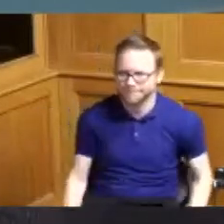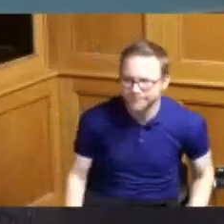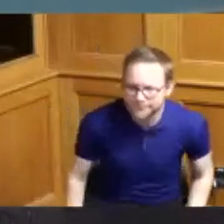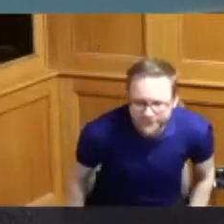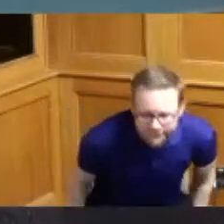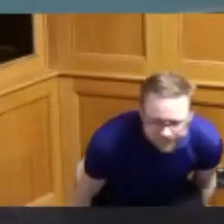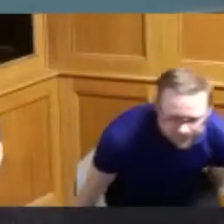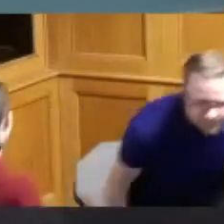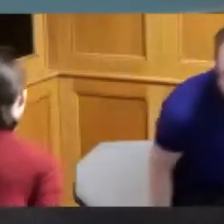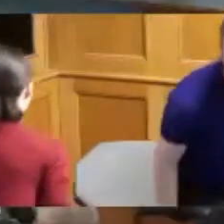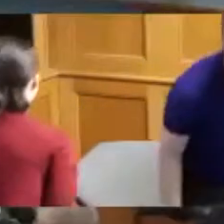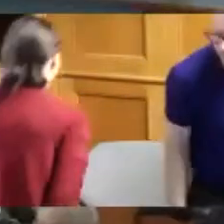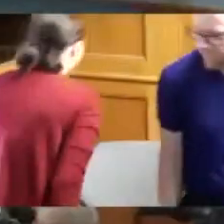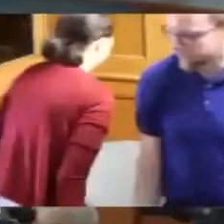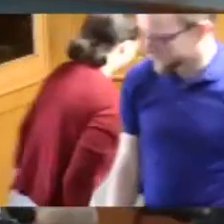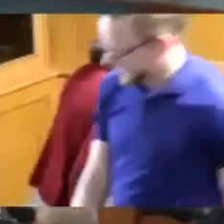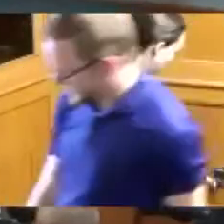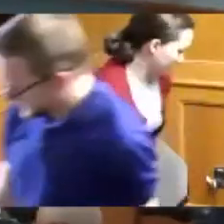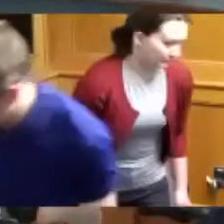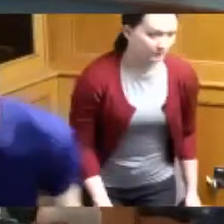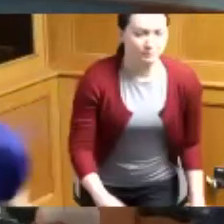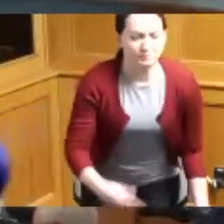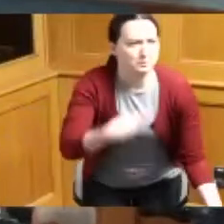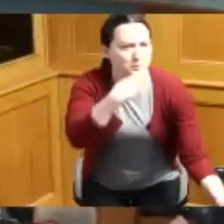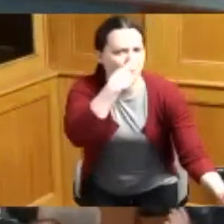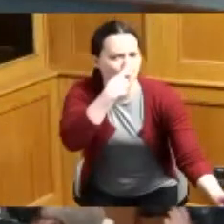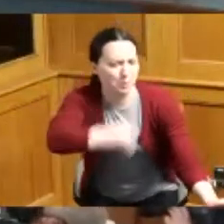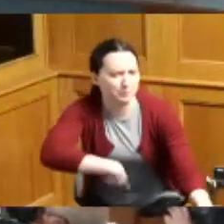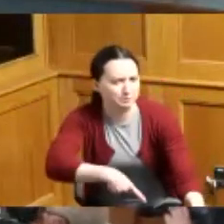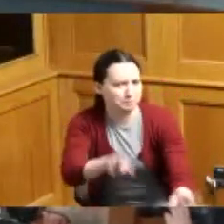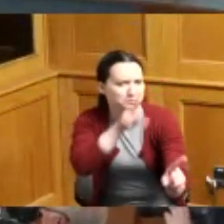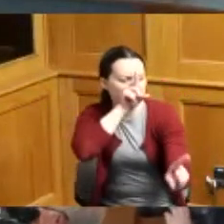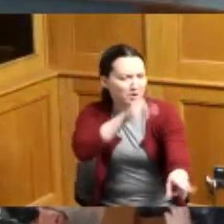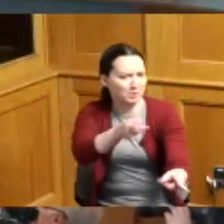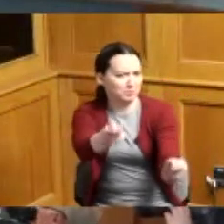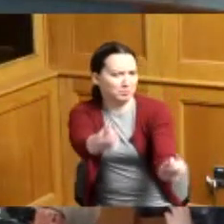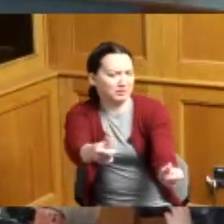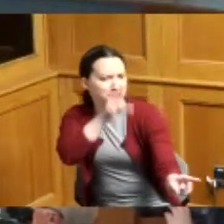I'm sorry if I could if I could just uh uh respond briefly not necessarily spawn but you said some